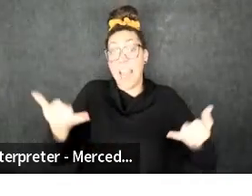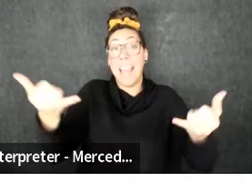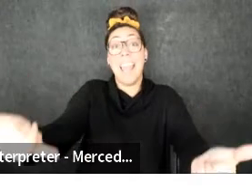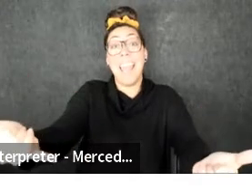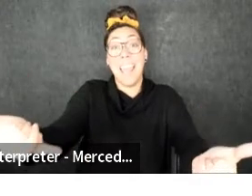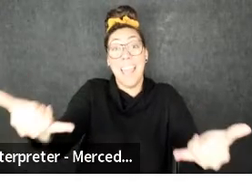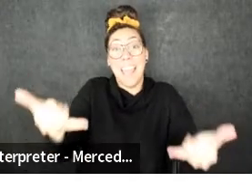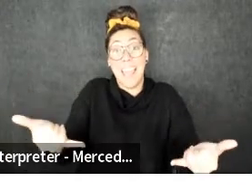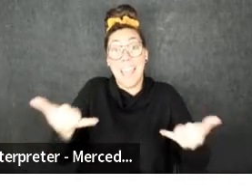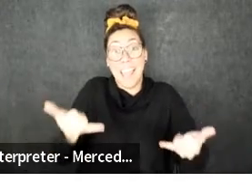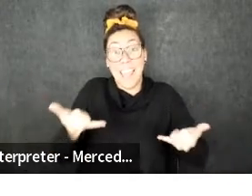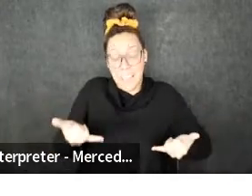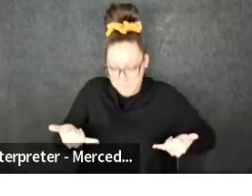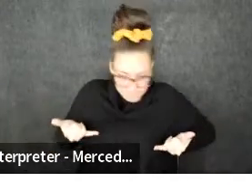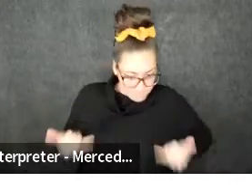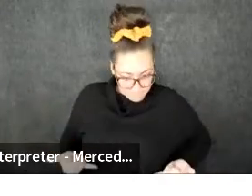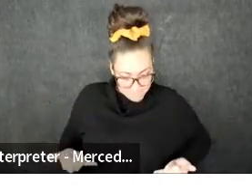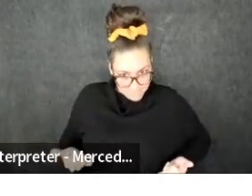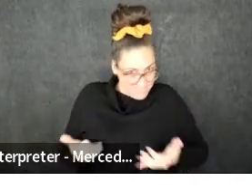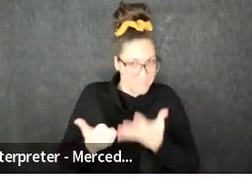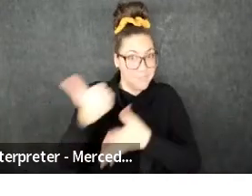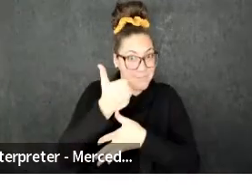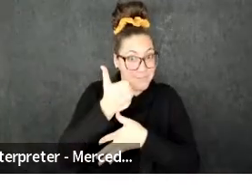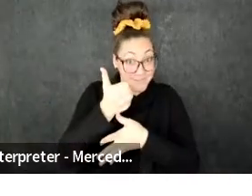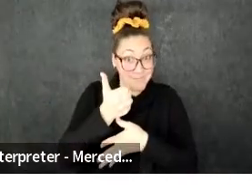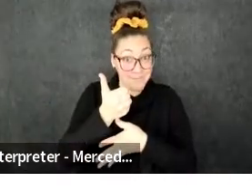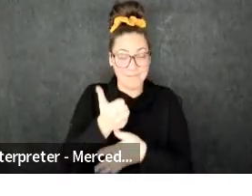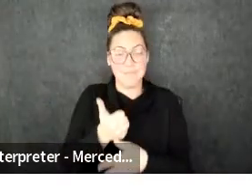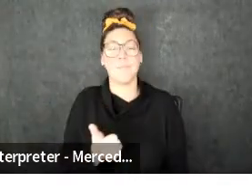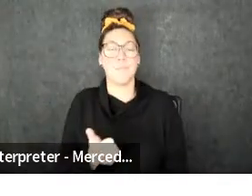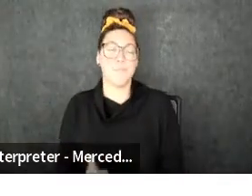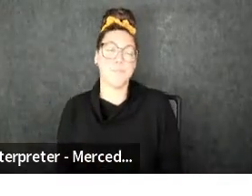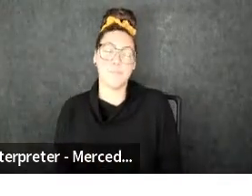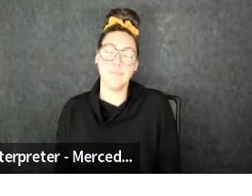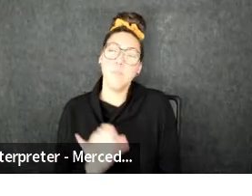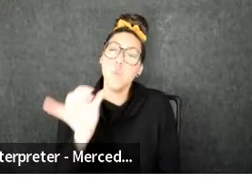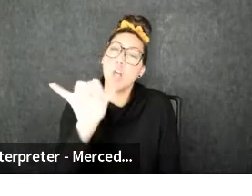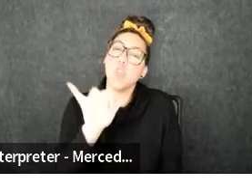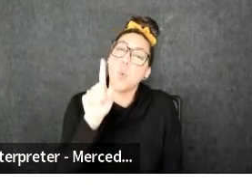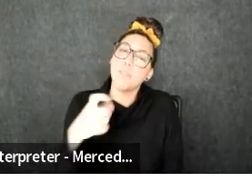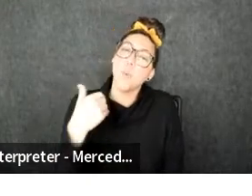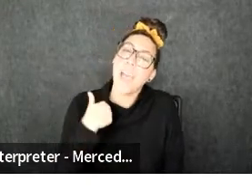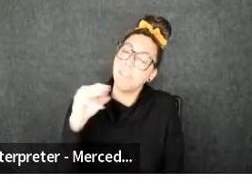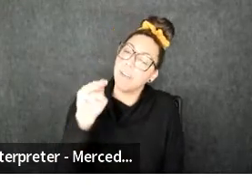So specify your most important goals with concrete and recognizable markers. How do you know that you're going to achieve your goals?